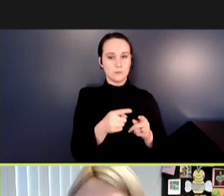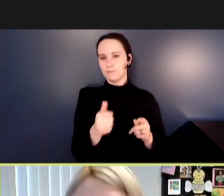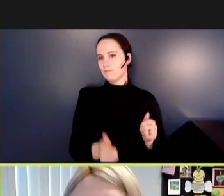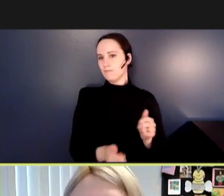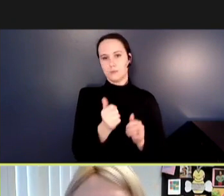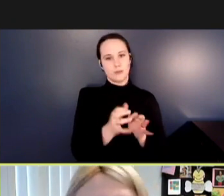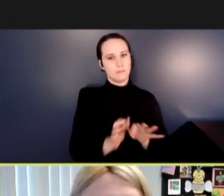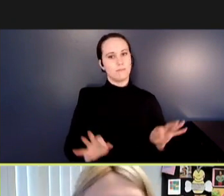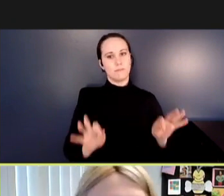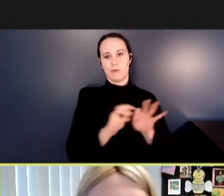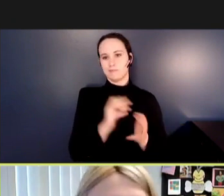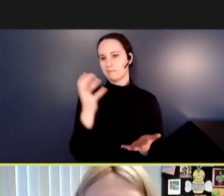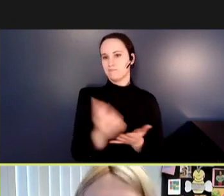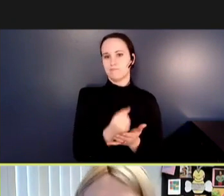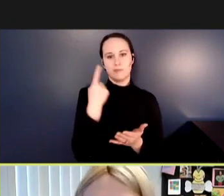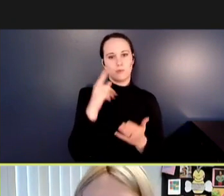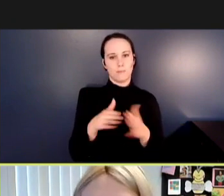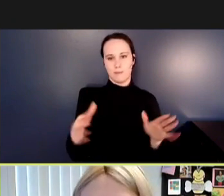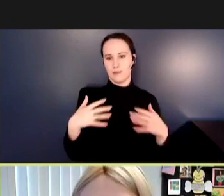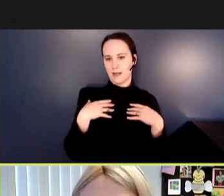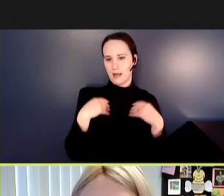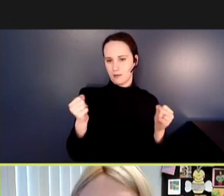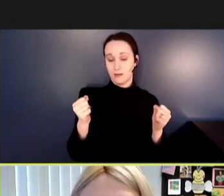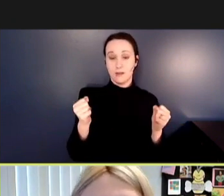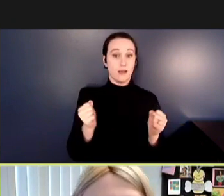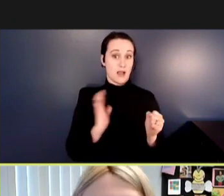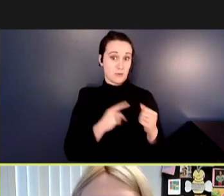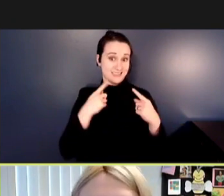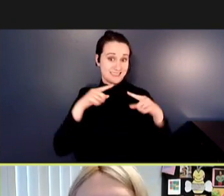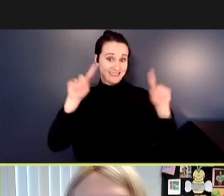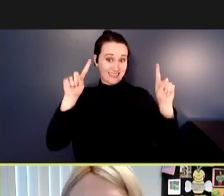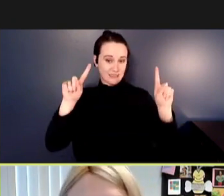health but the success of vaccination efforts has been challenged by those who question or